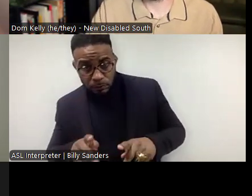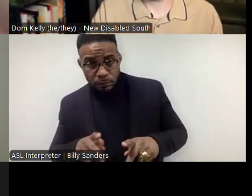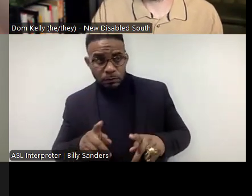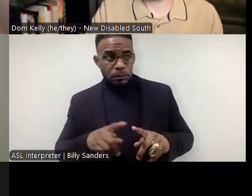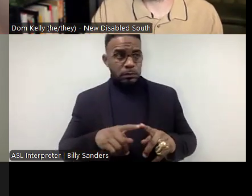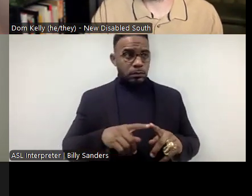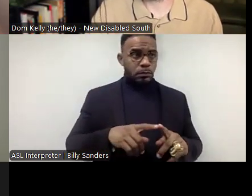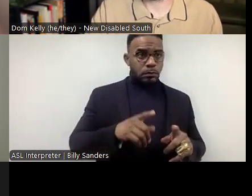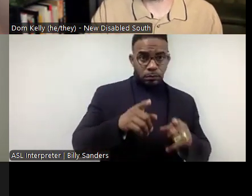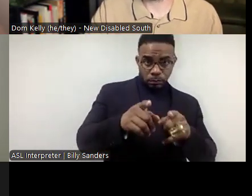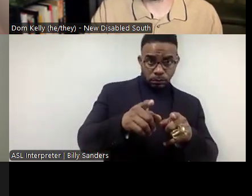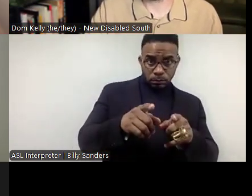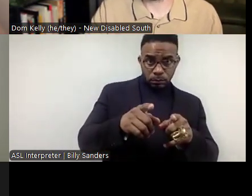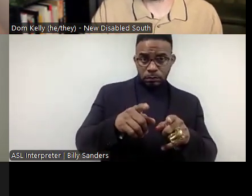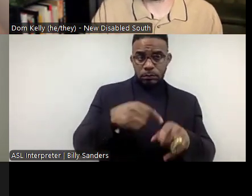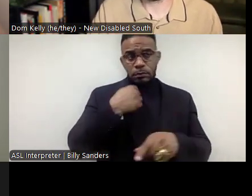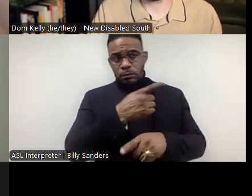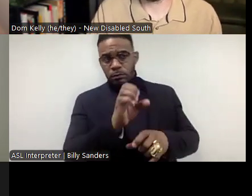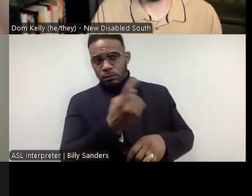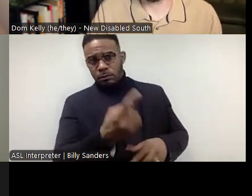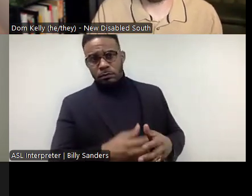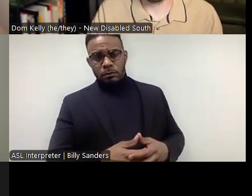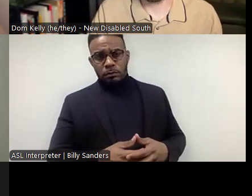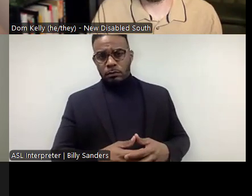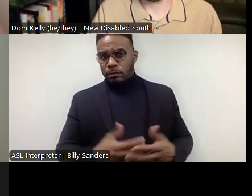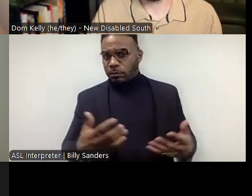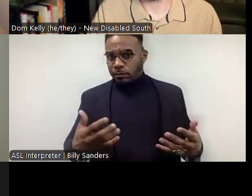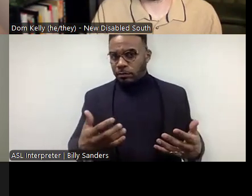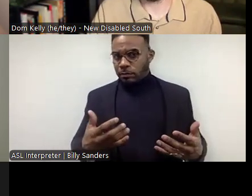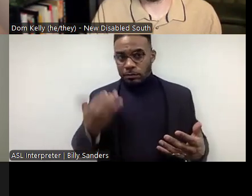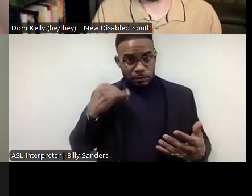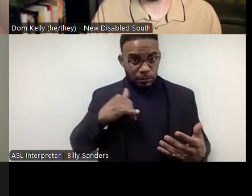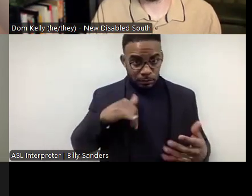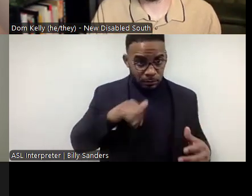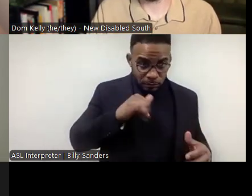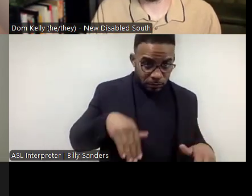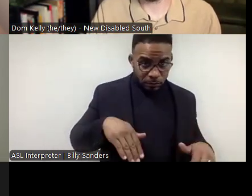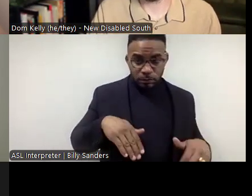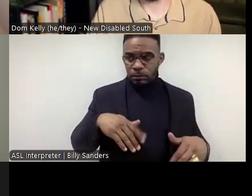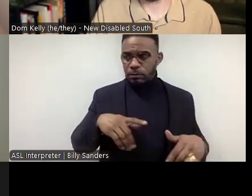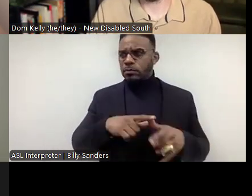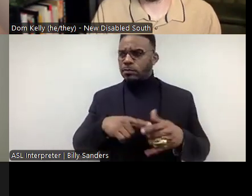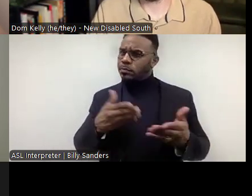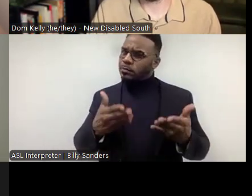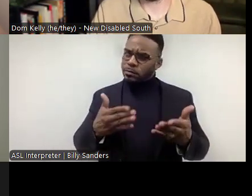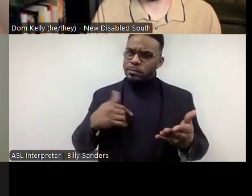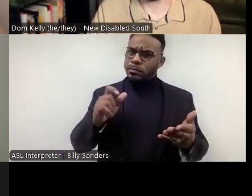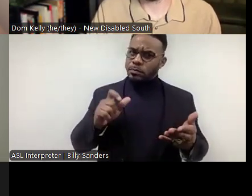you're asking of them. Have they consented to you telling them to do something?